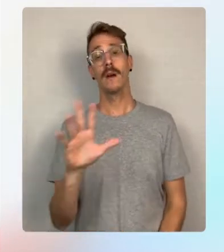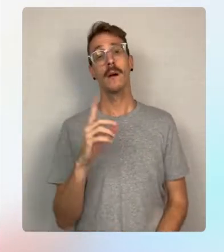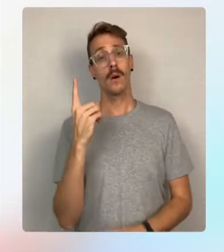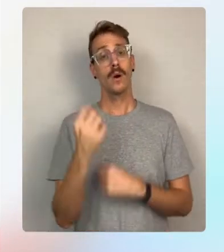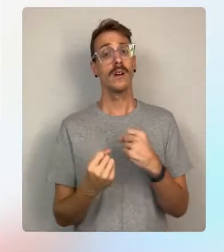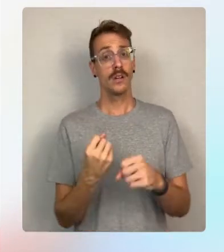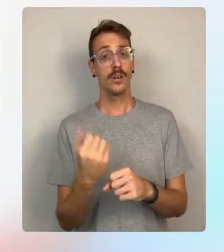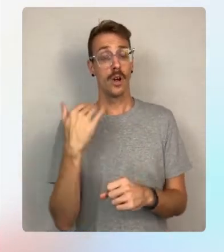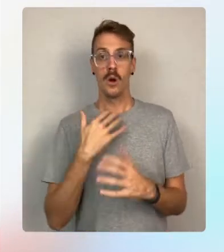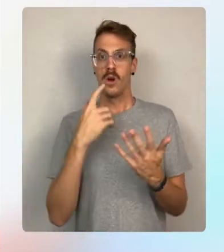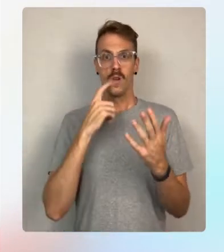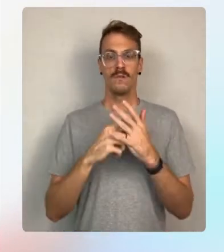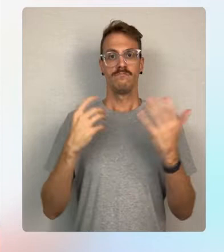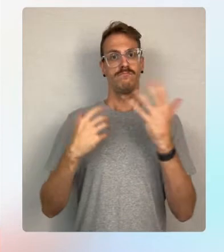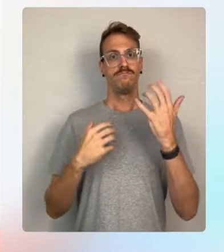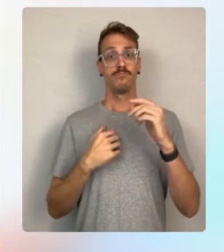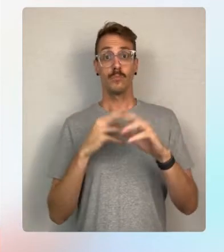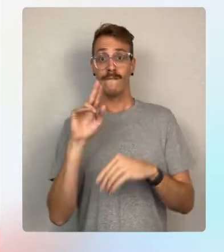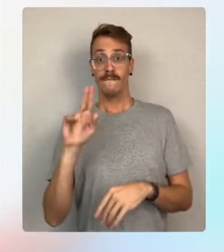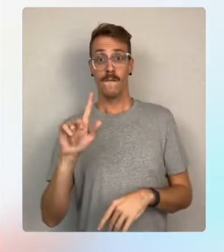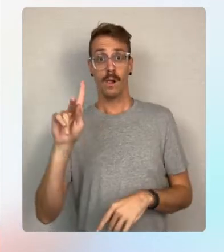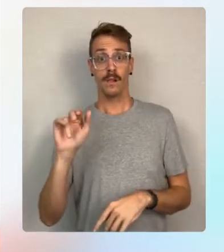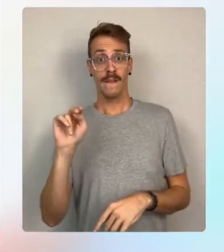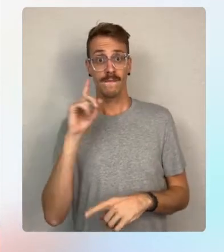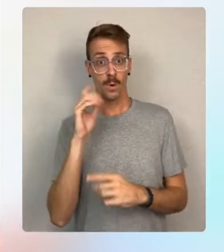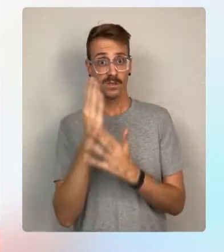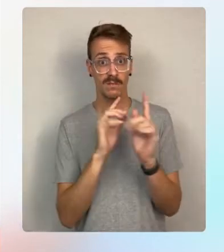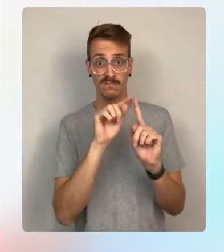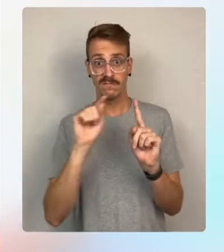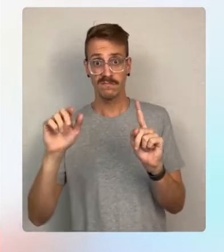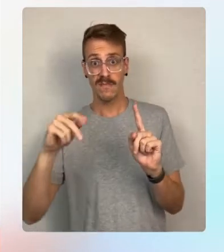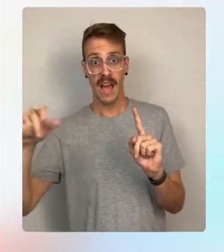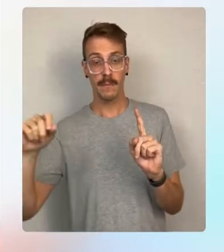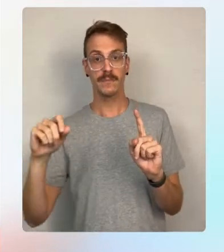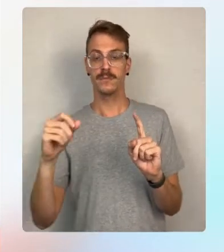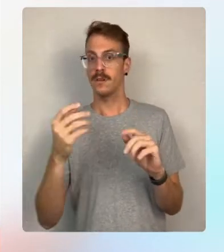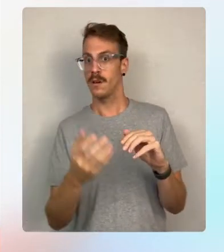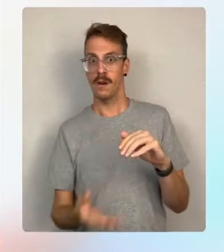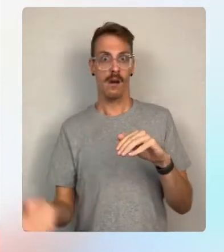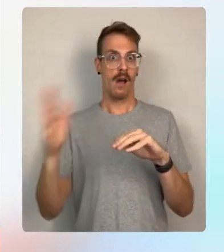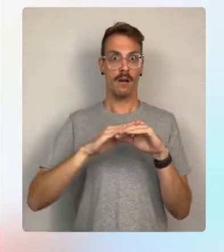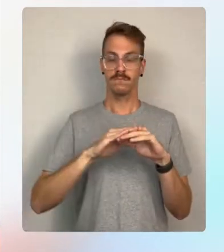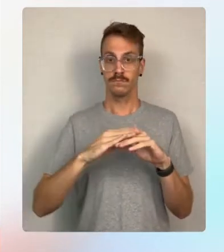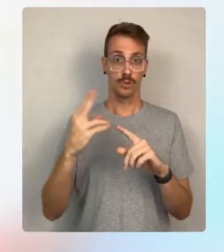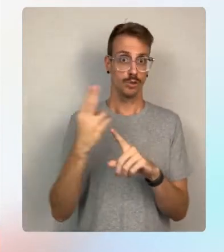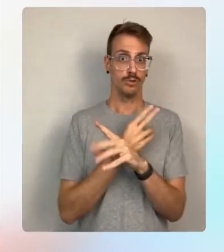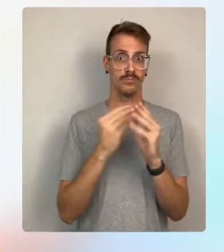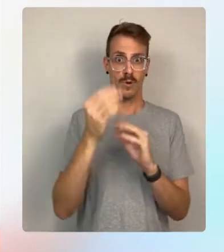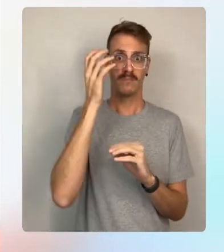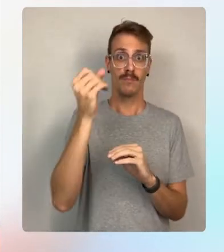About a year ago, we noticed that using Vulkan for some applications resulted in much more memory usage